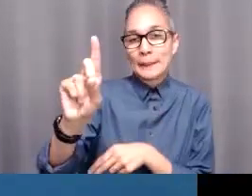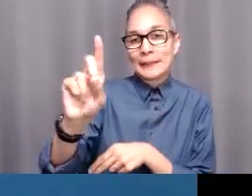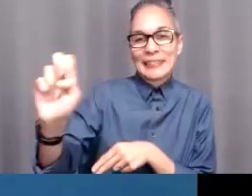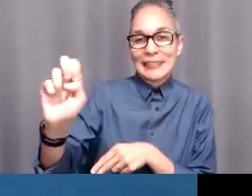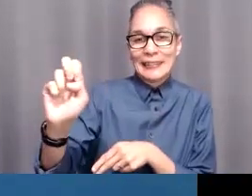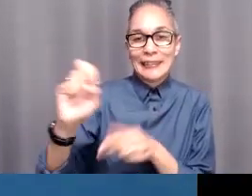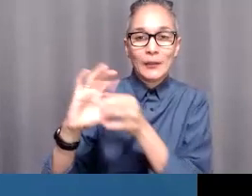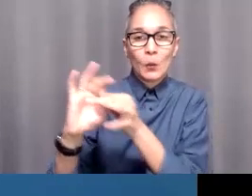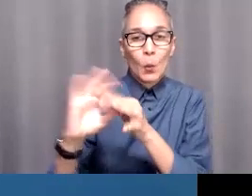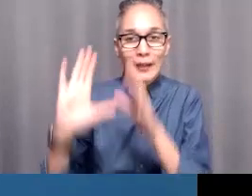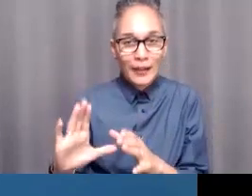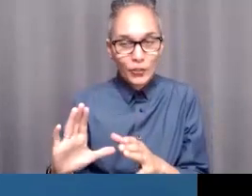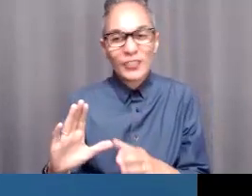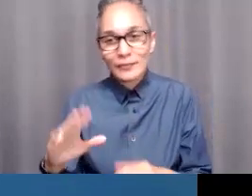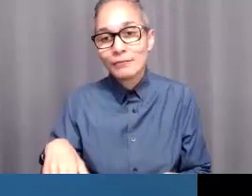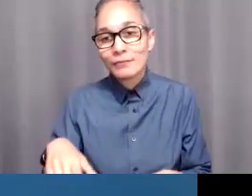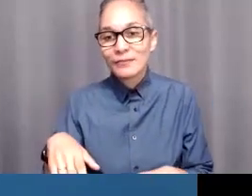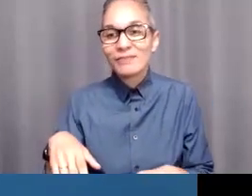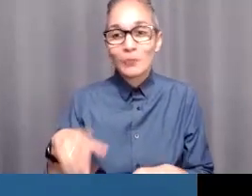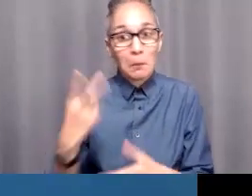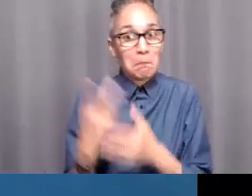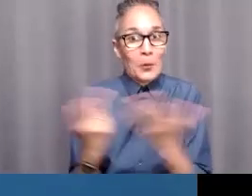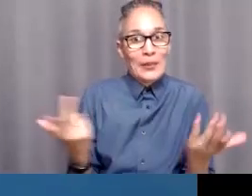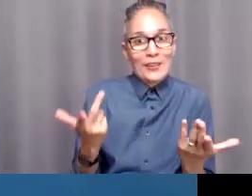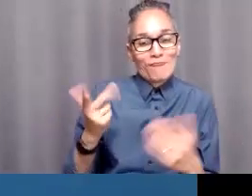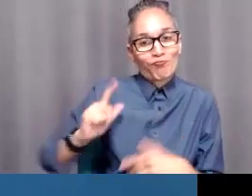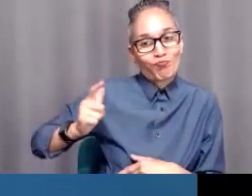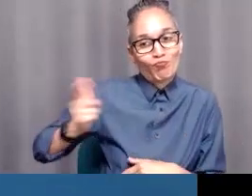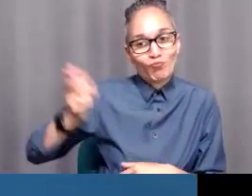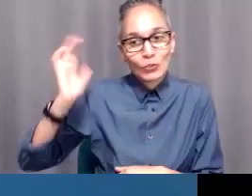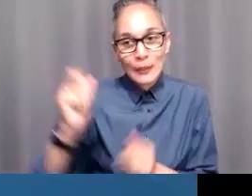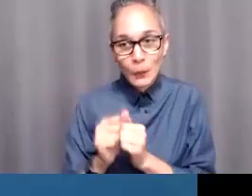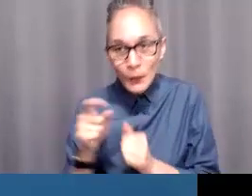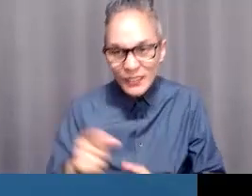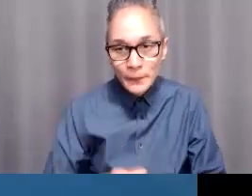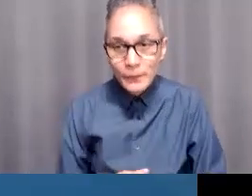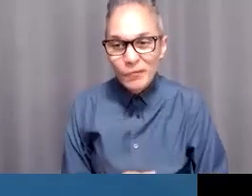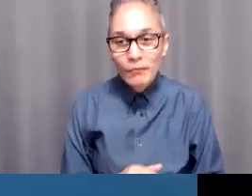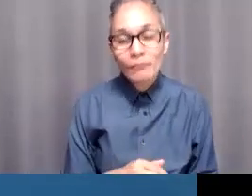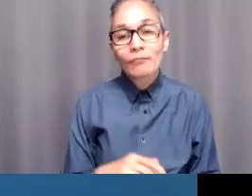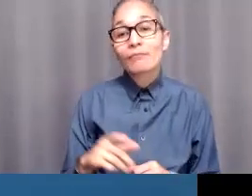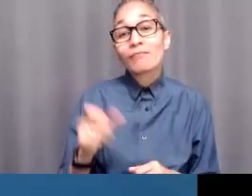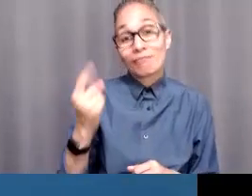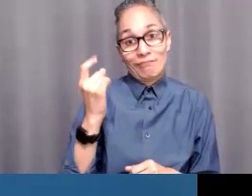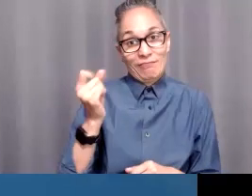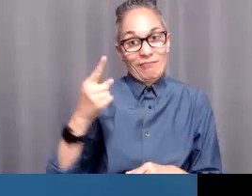And so we're both here today with you. Again, as I mentioned, this is the last session in our RSI